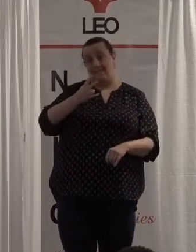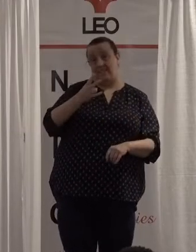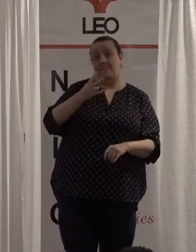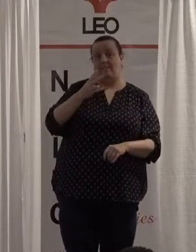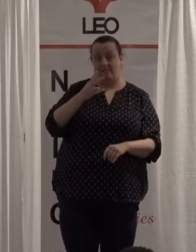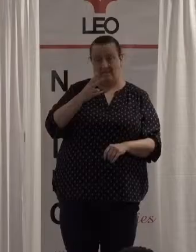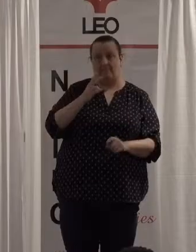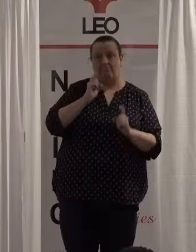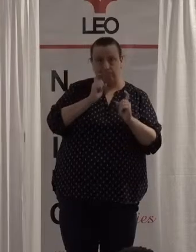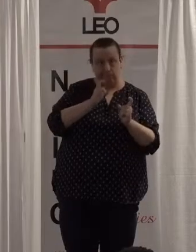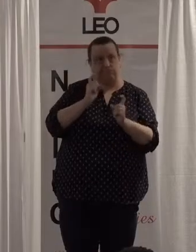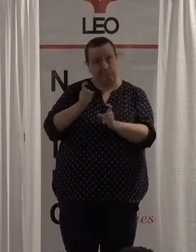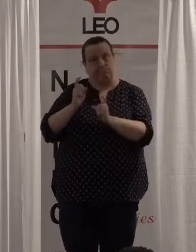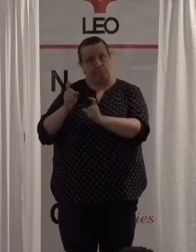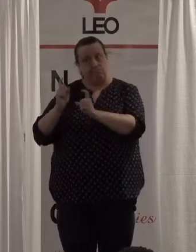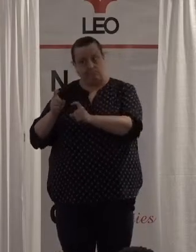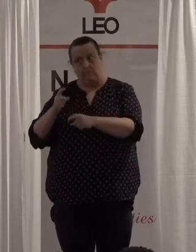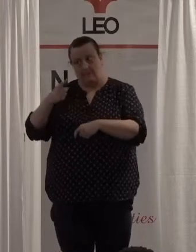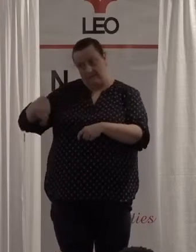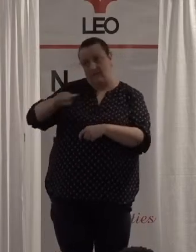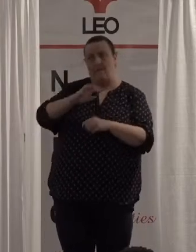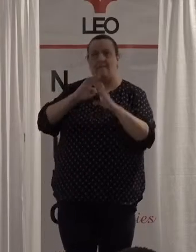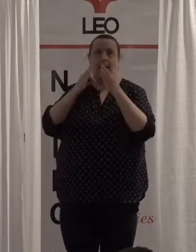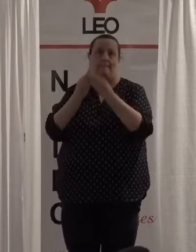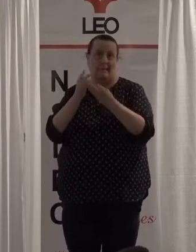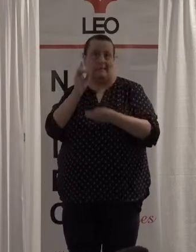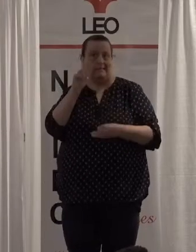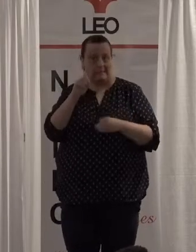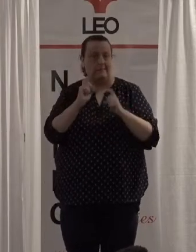THEY HAVE GIVEN AS A FAMILY. BRUCE?